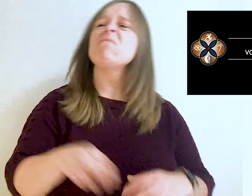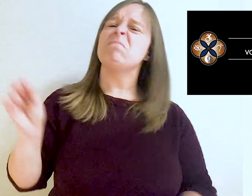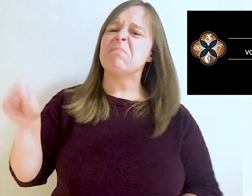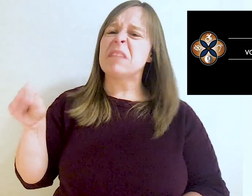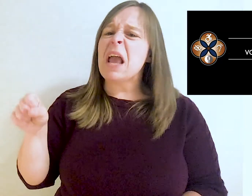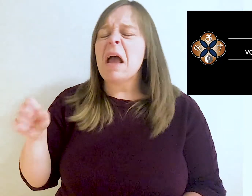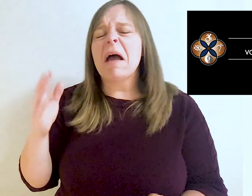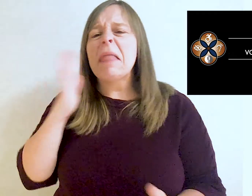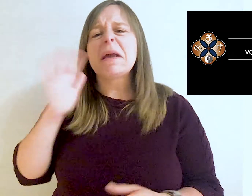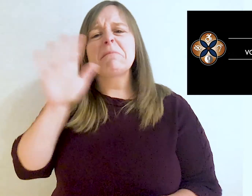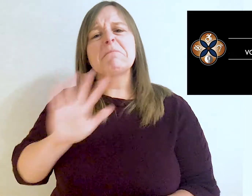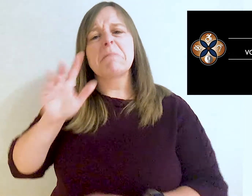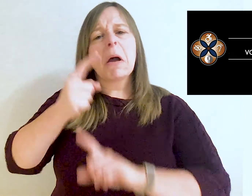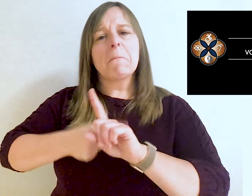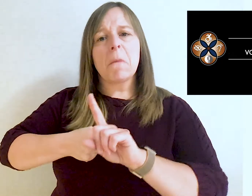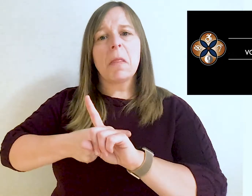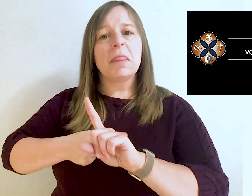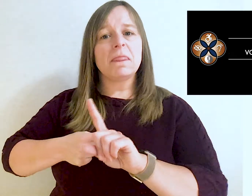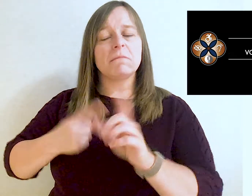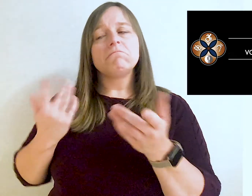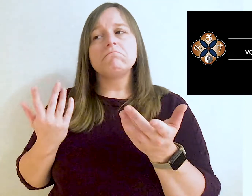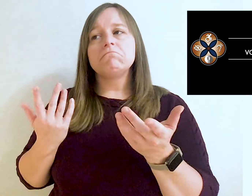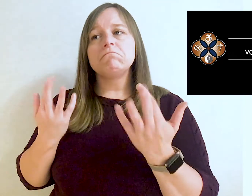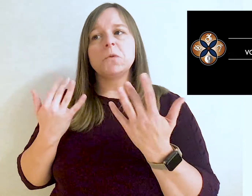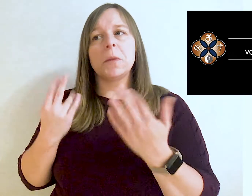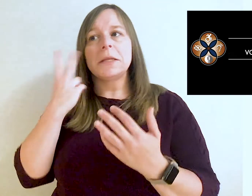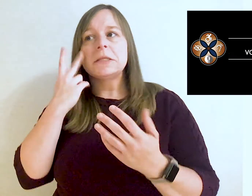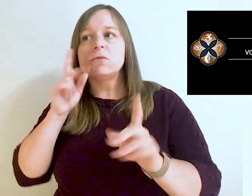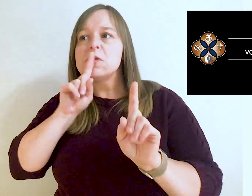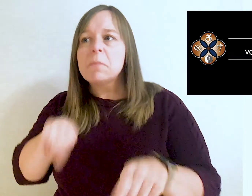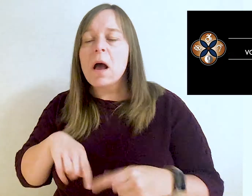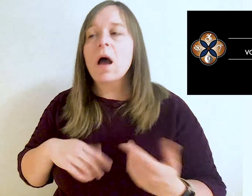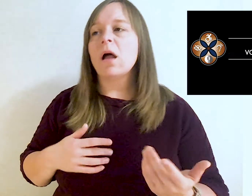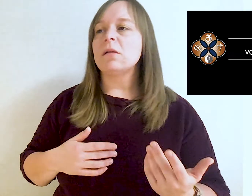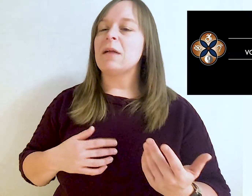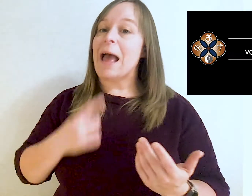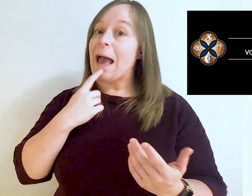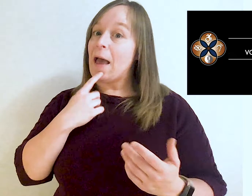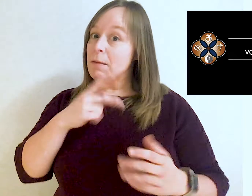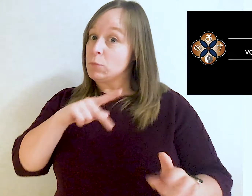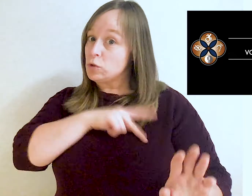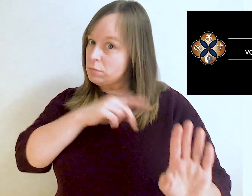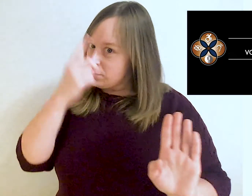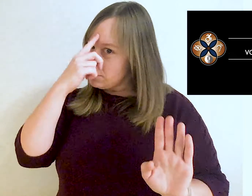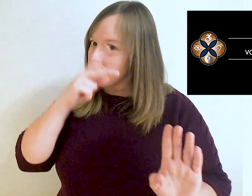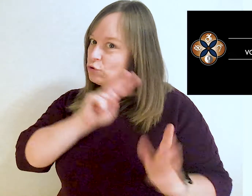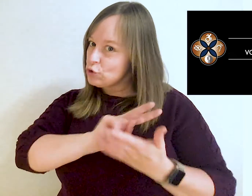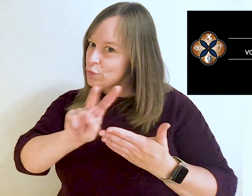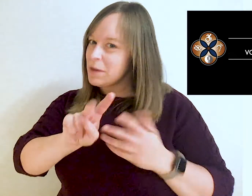Yeah. A month is reasonable. I would say that they should be responding within two weeks